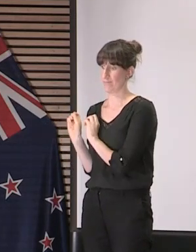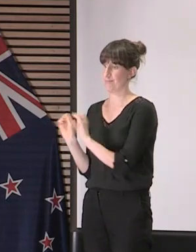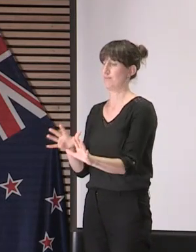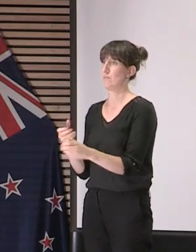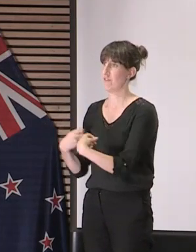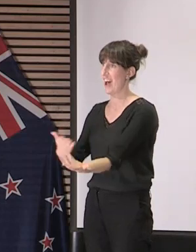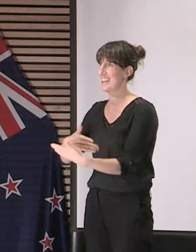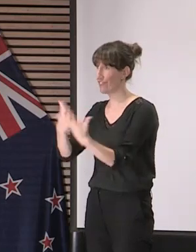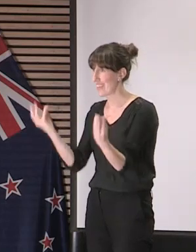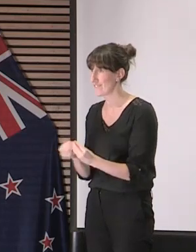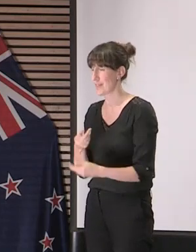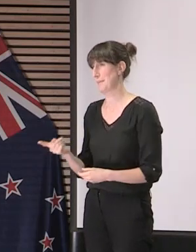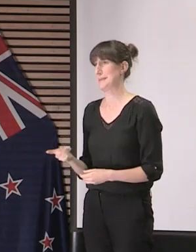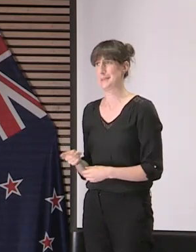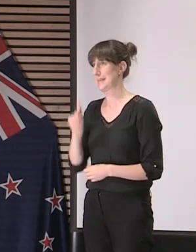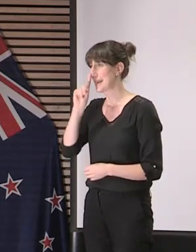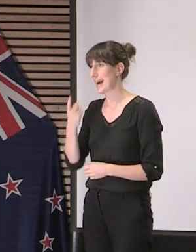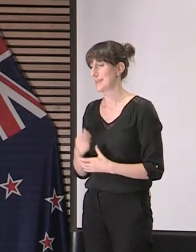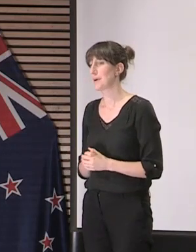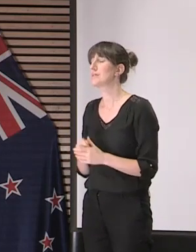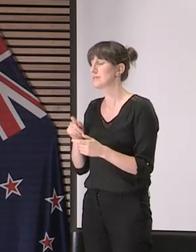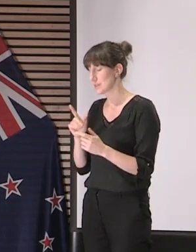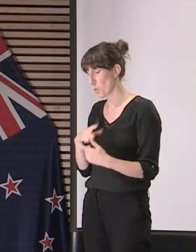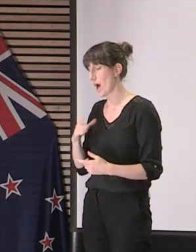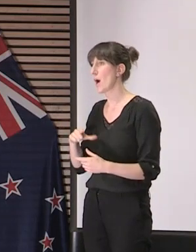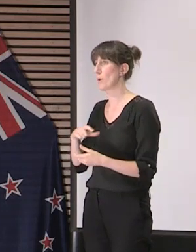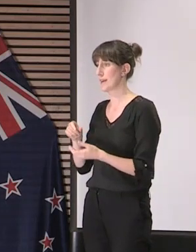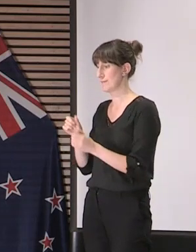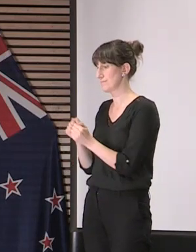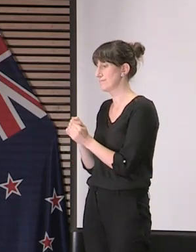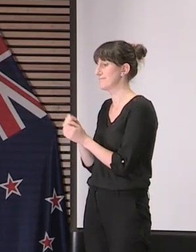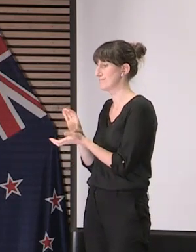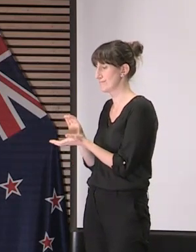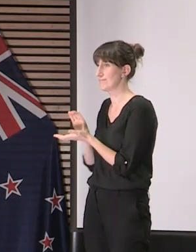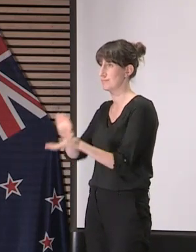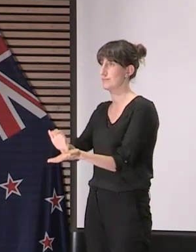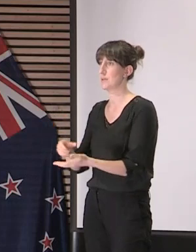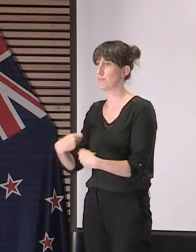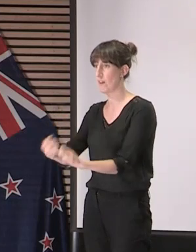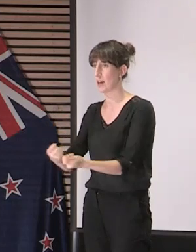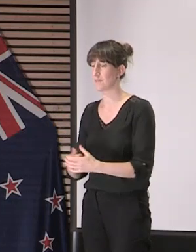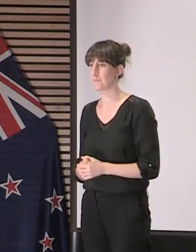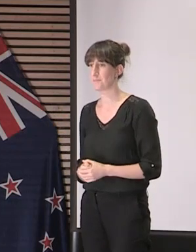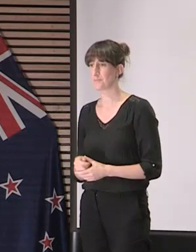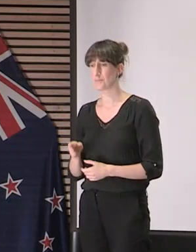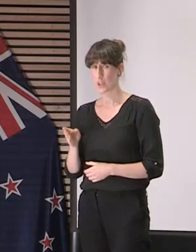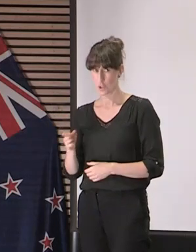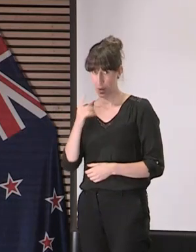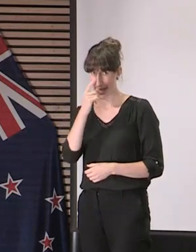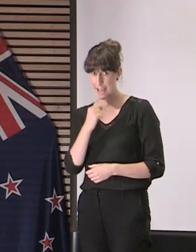weeks. We'll still be reliant on hard pack materials.